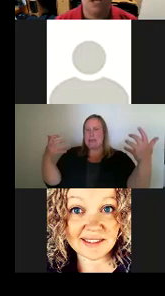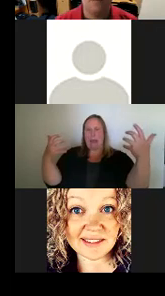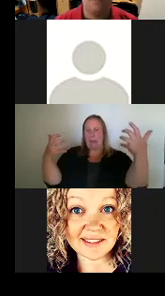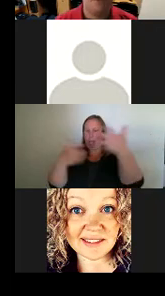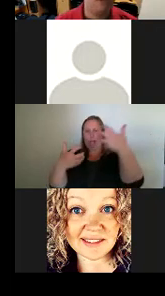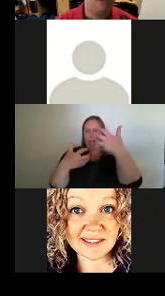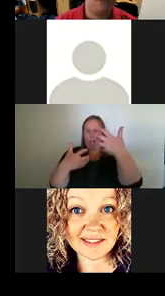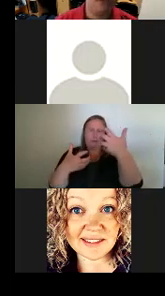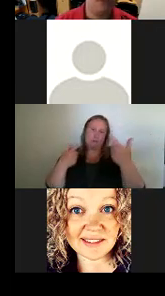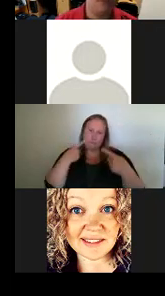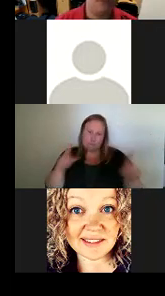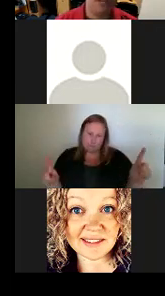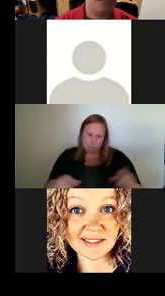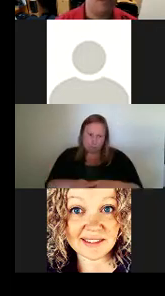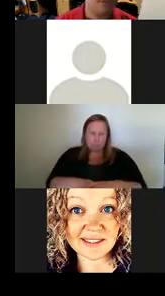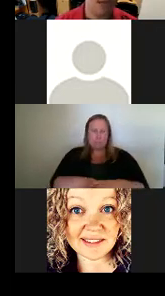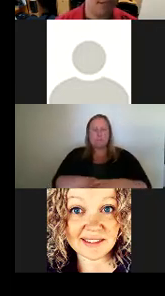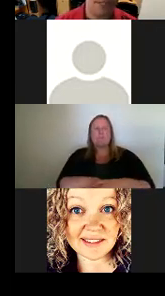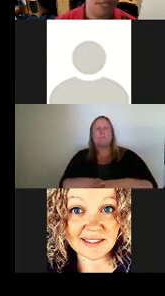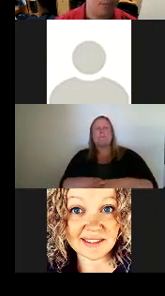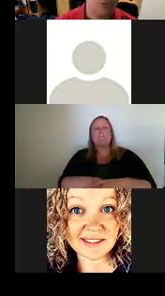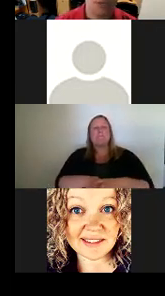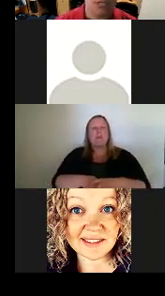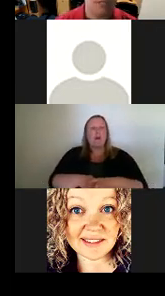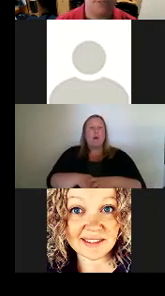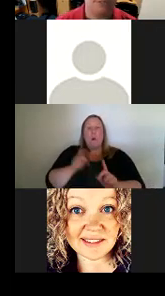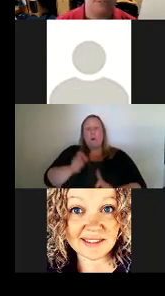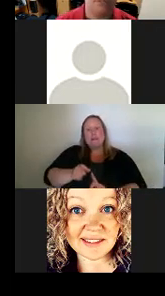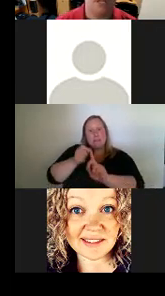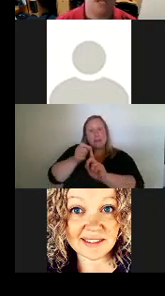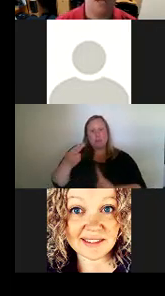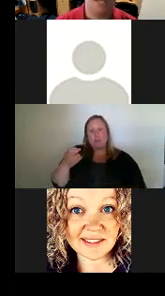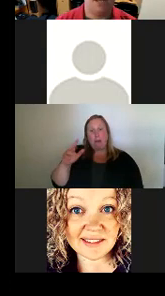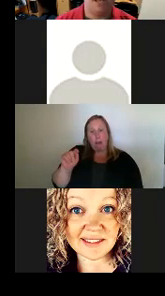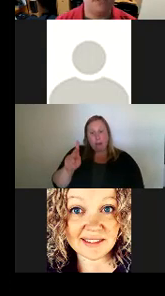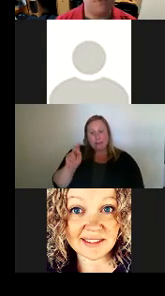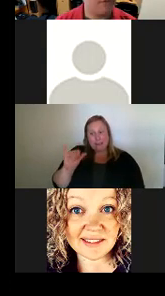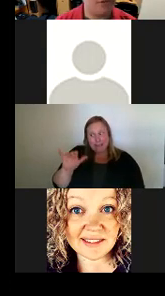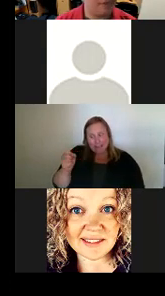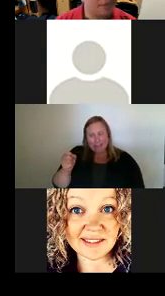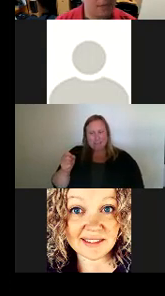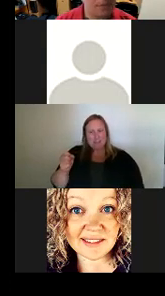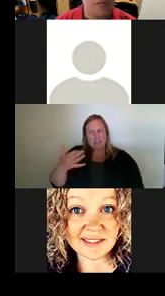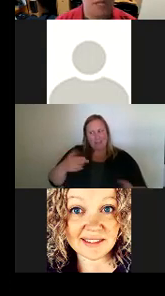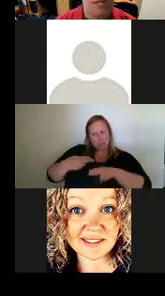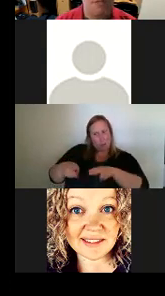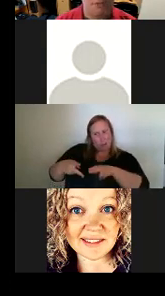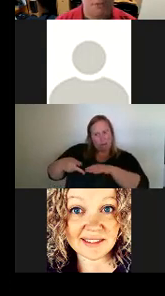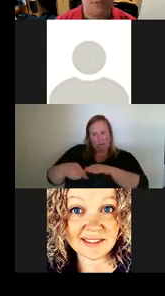IT COULD ALSO INCLUDE CREATING SPECIAL HOTKEYS, KEYBOARD SHORTCUTS. OPTIONS ARE ALSO AVAILABLE, BUT YOU DO WANT TO MAKE SURE